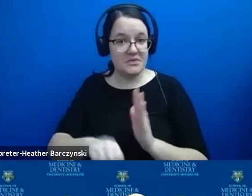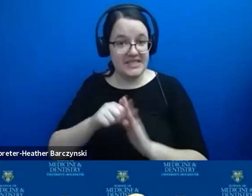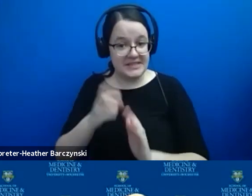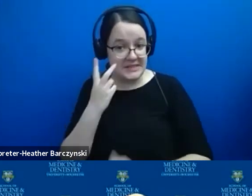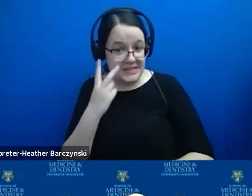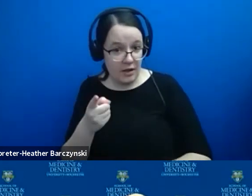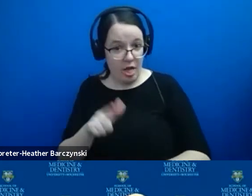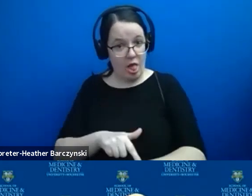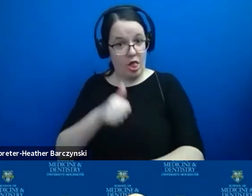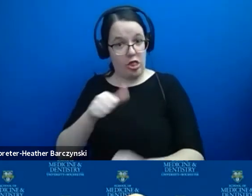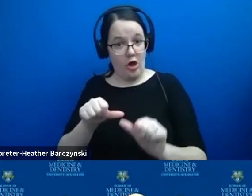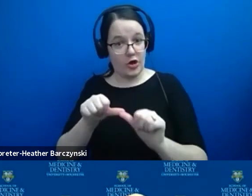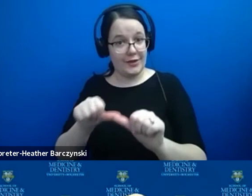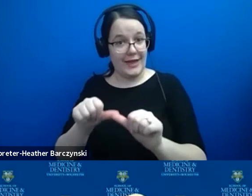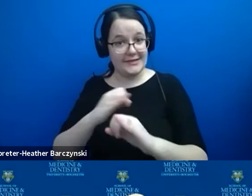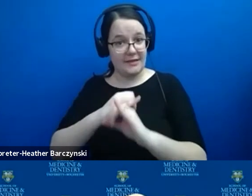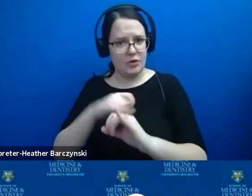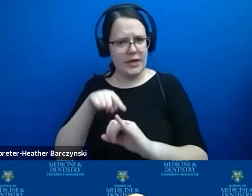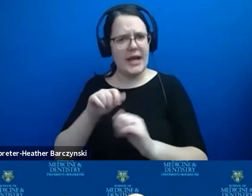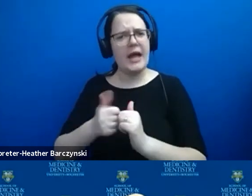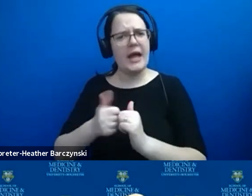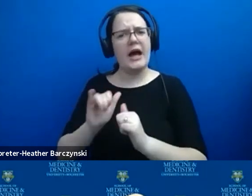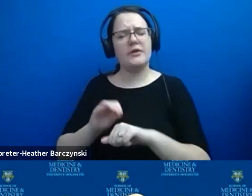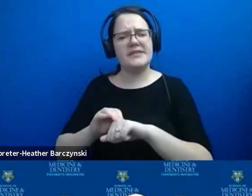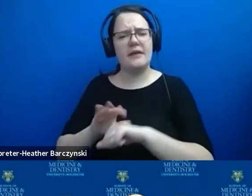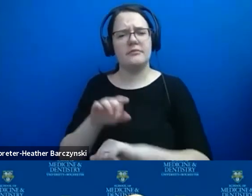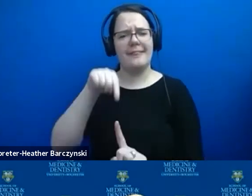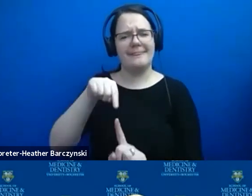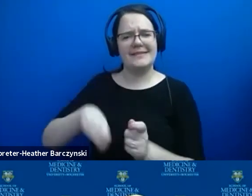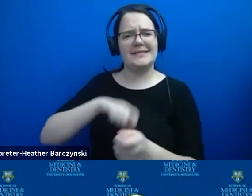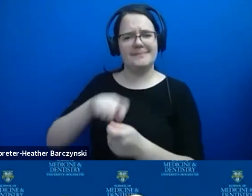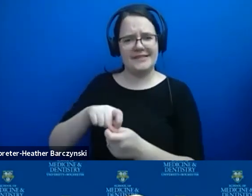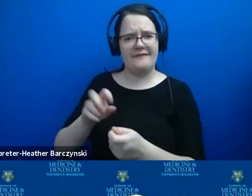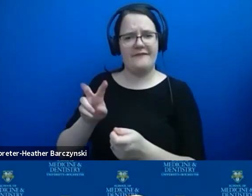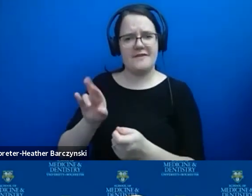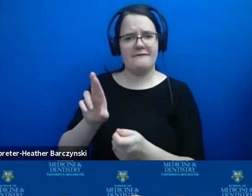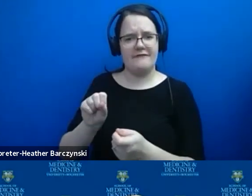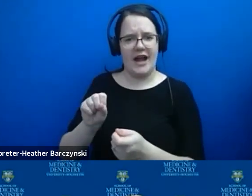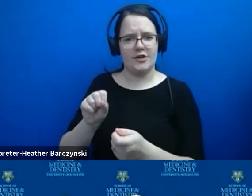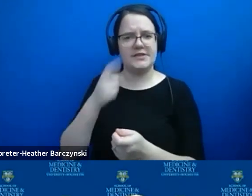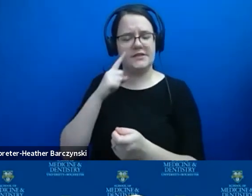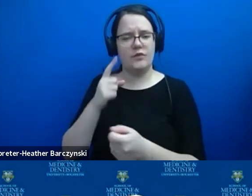immunity affects the ability of this particular virus to cause severe disease and that will answer